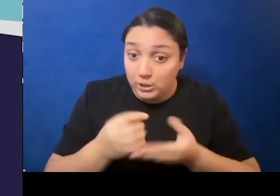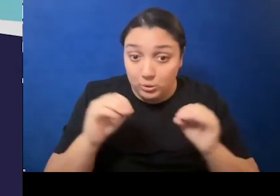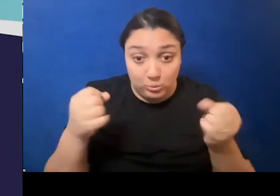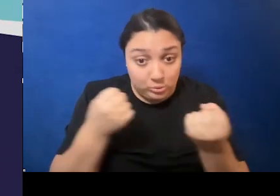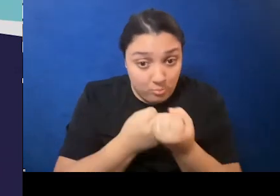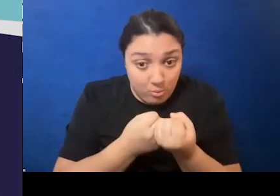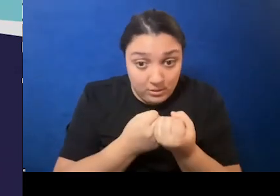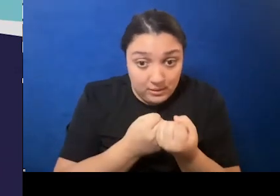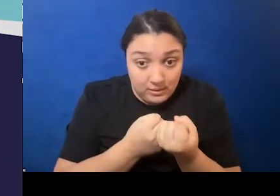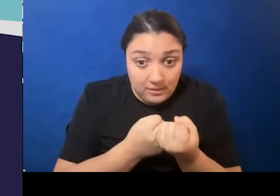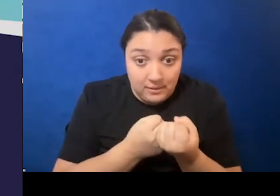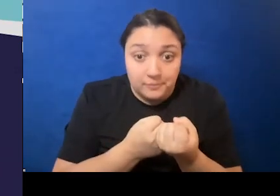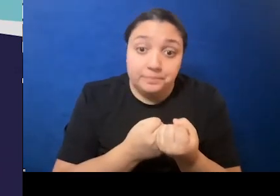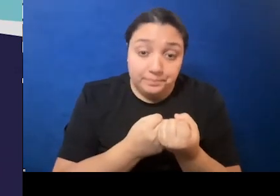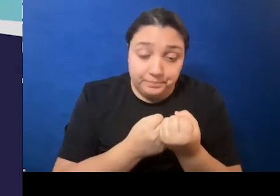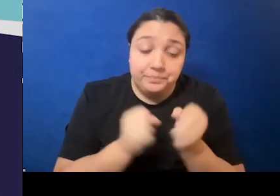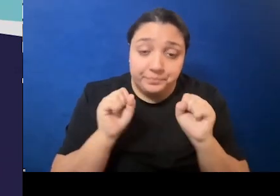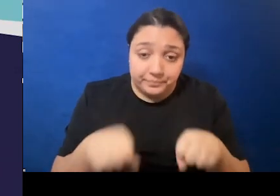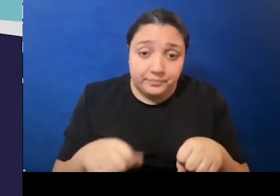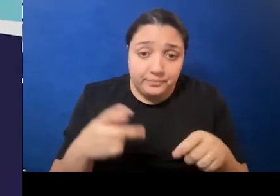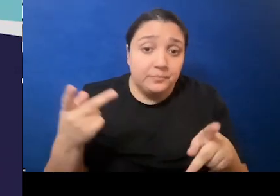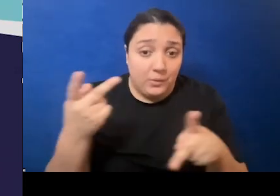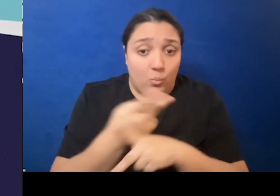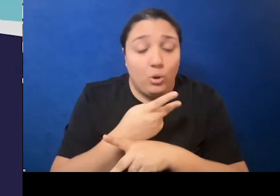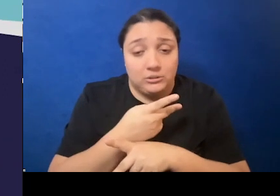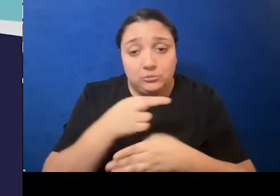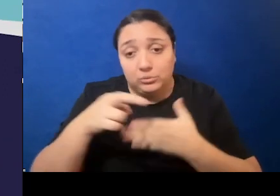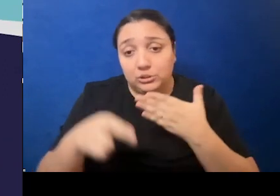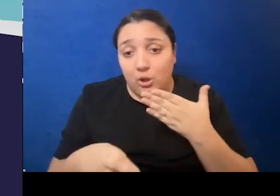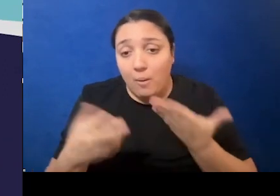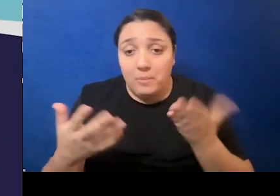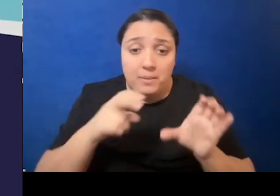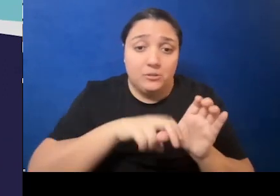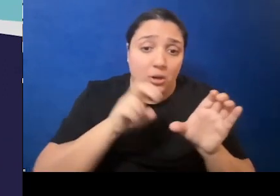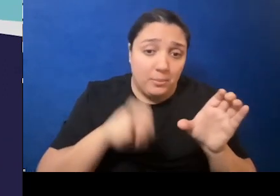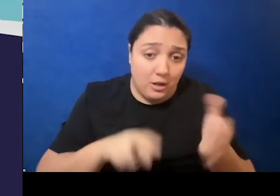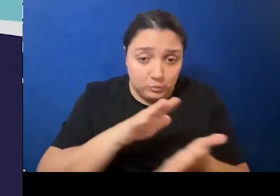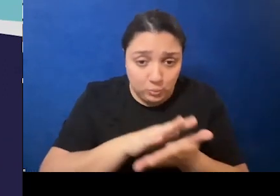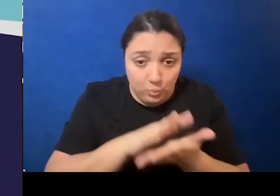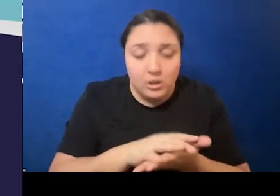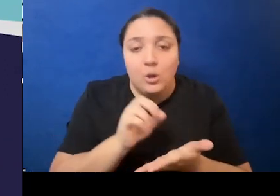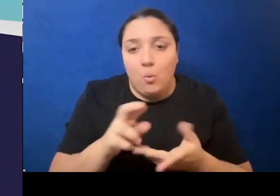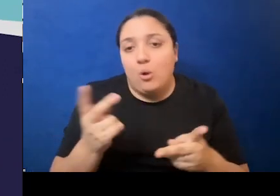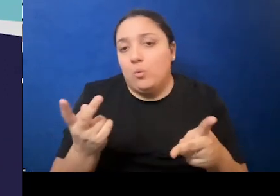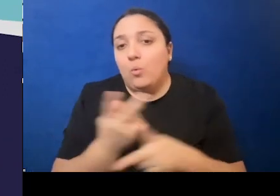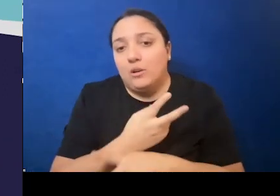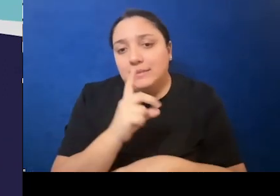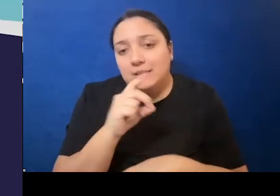CAN LEAD TO POOR OUTCOMES, STUDENTS DROPPING OUT OR